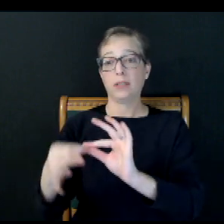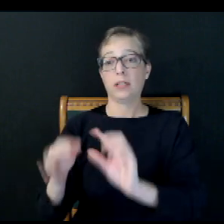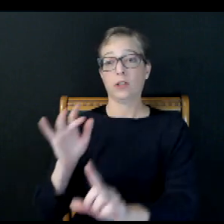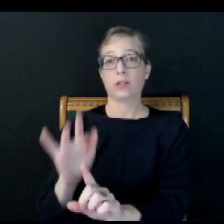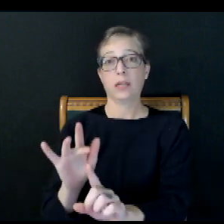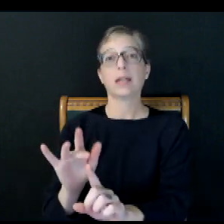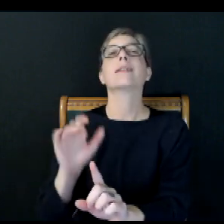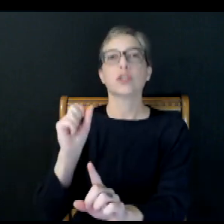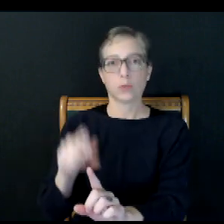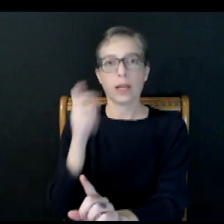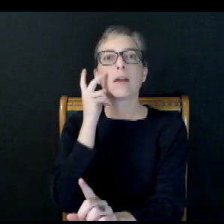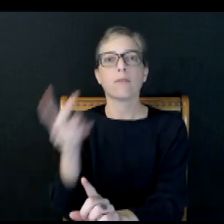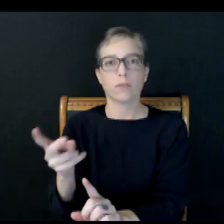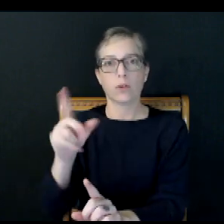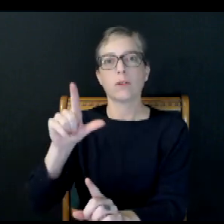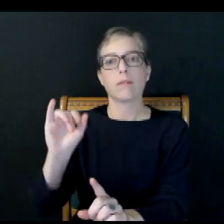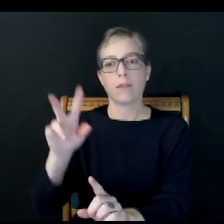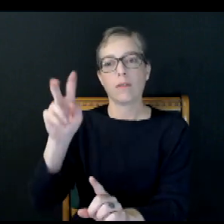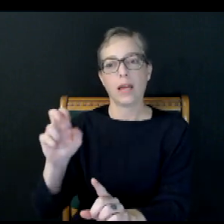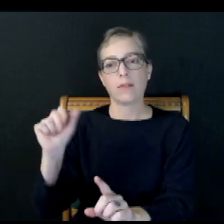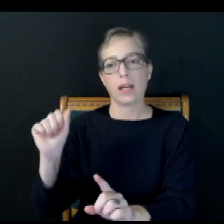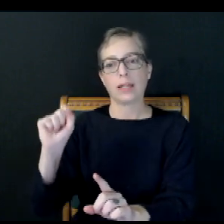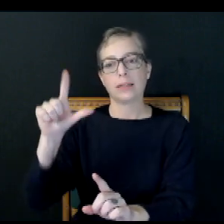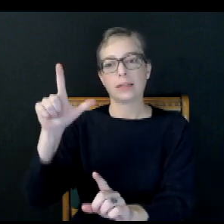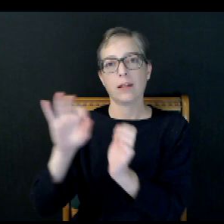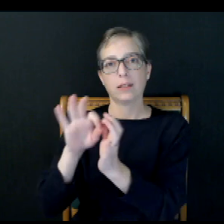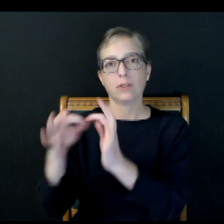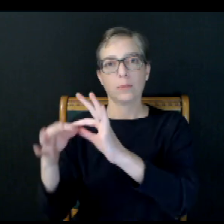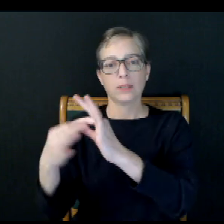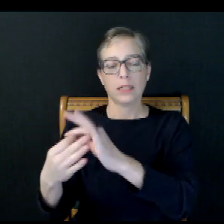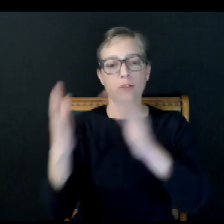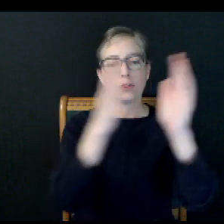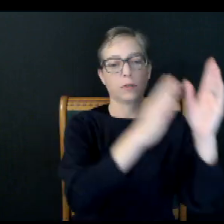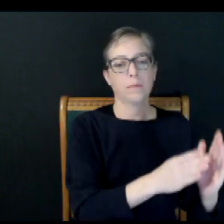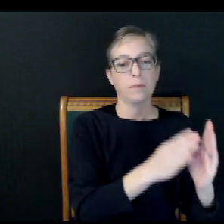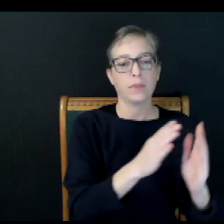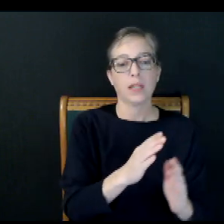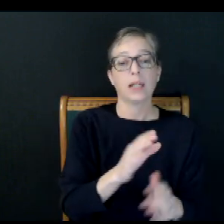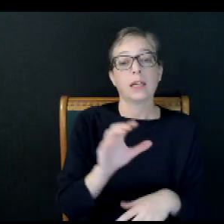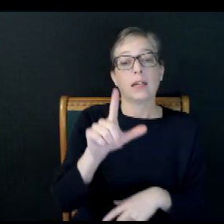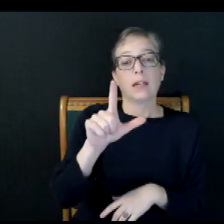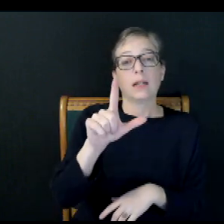By clicking on the CC icon, you can enable zoom closed captions.